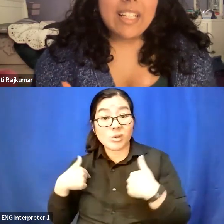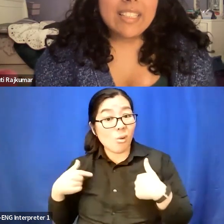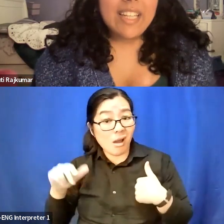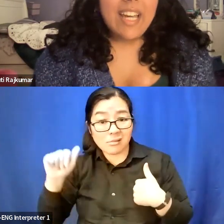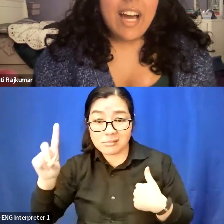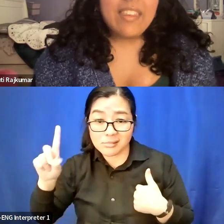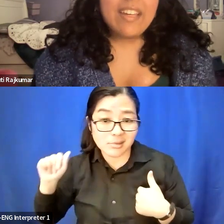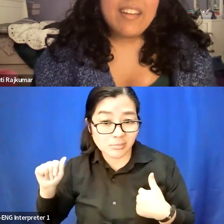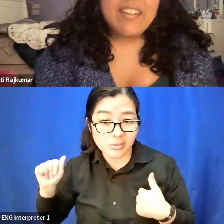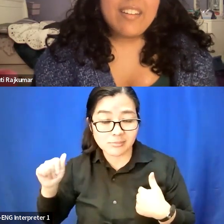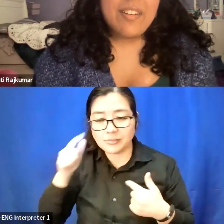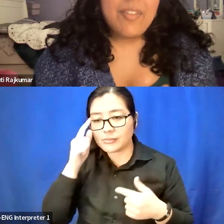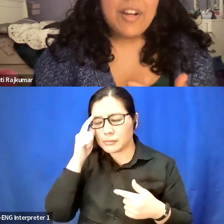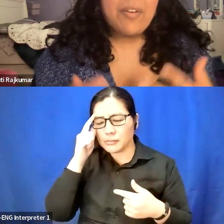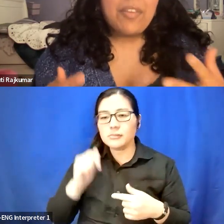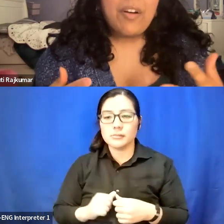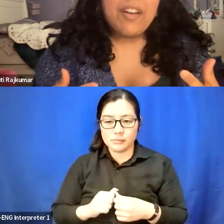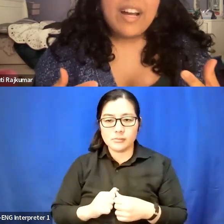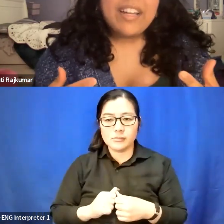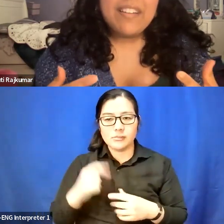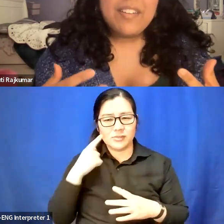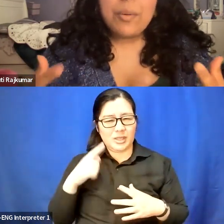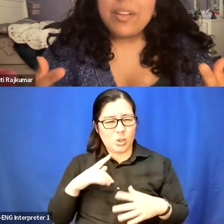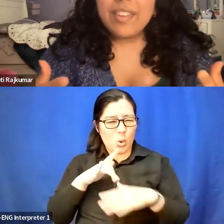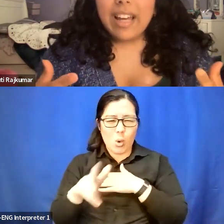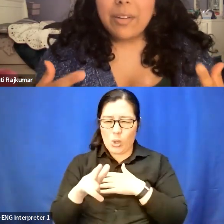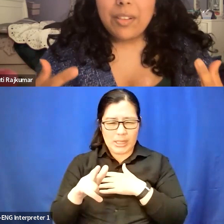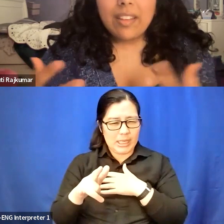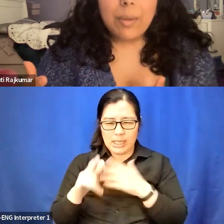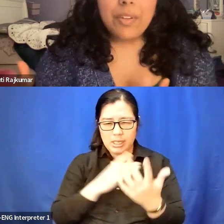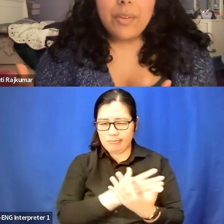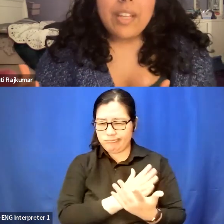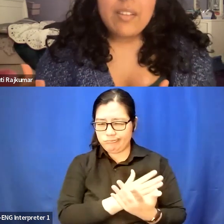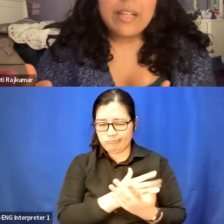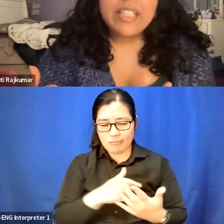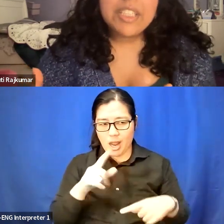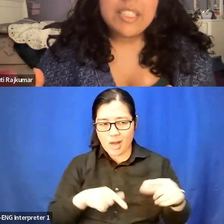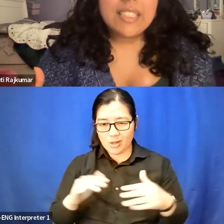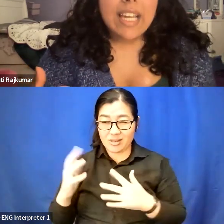and I think very early on I noticed that I couldn't live up to those expectations